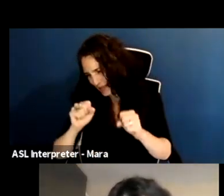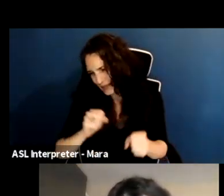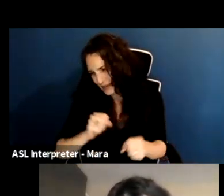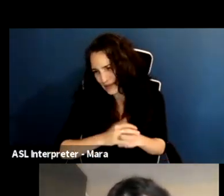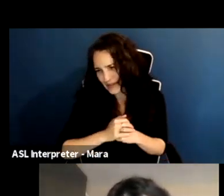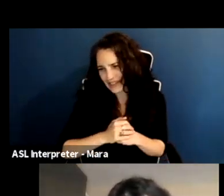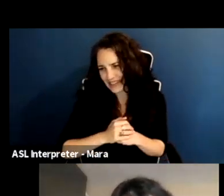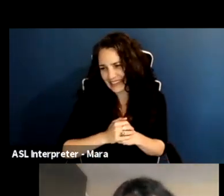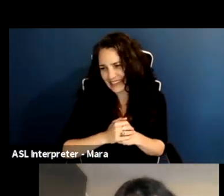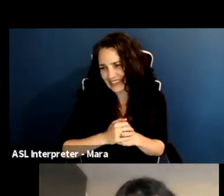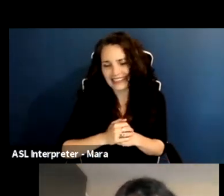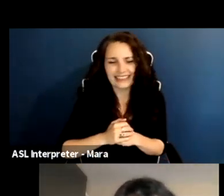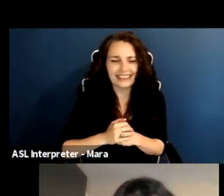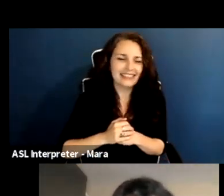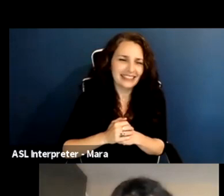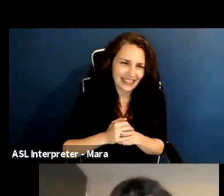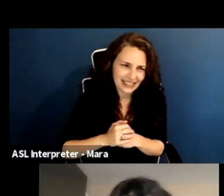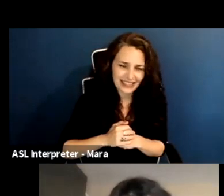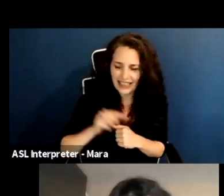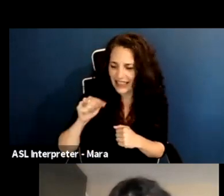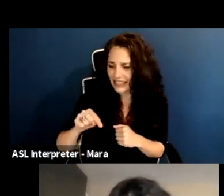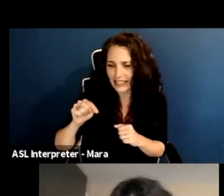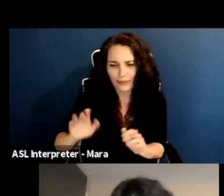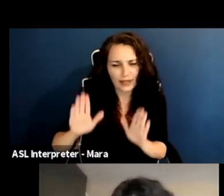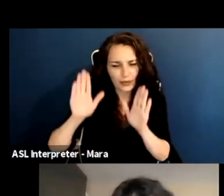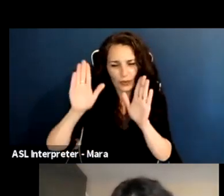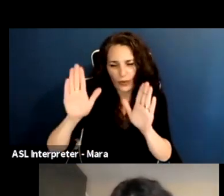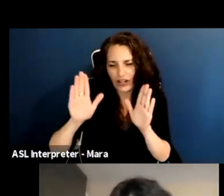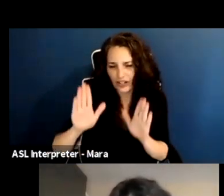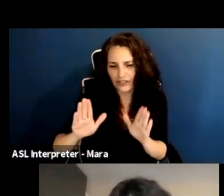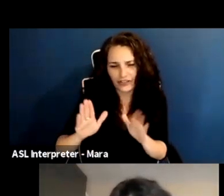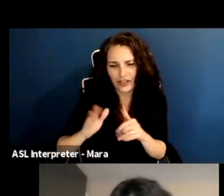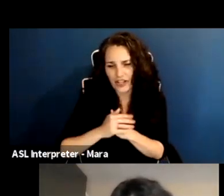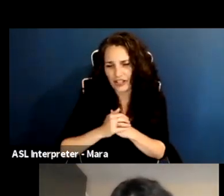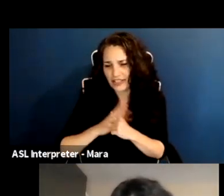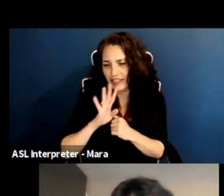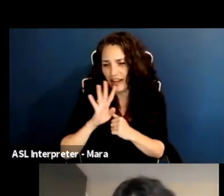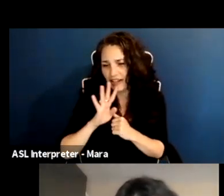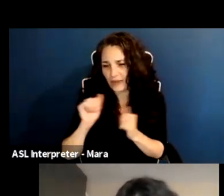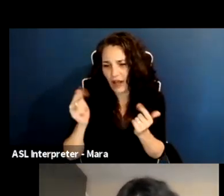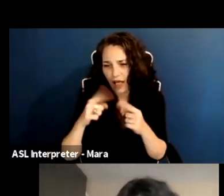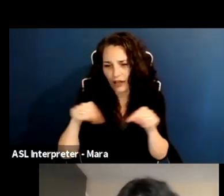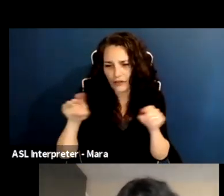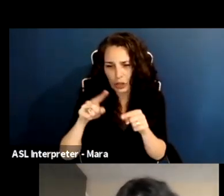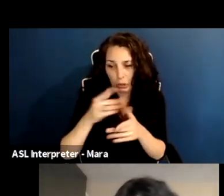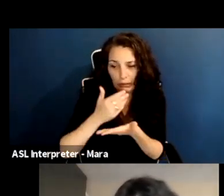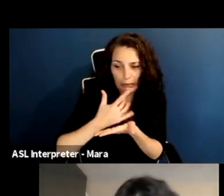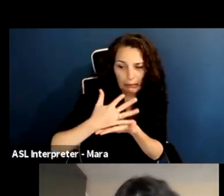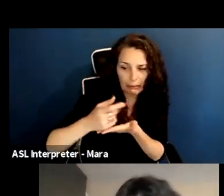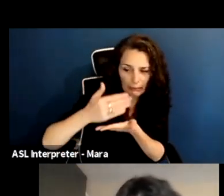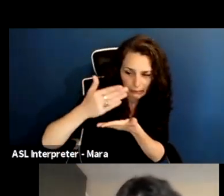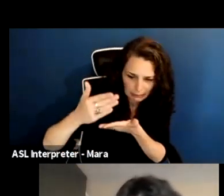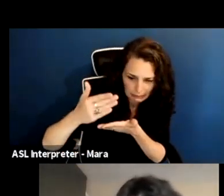and it's been so wonderful to talk with all of you. You've definitely, I'm sure everyone listening feels the same way, you've definitely inspired me.